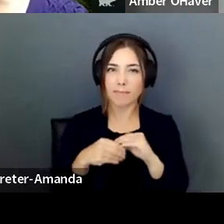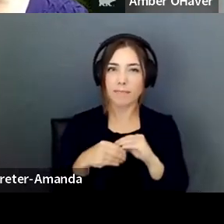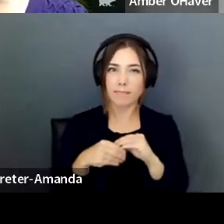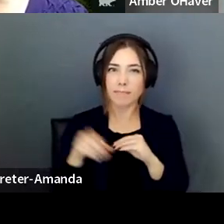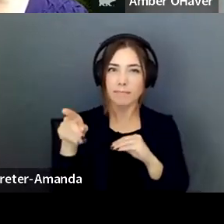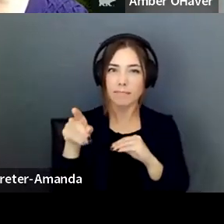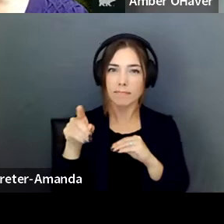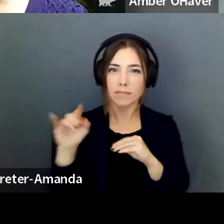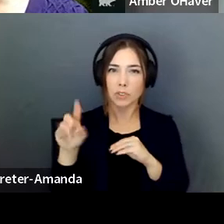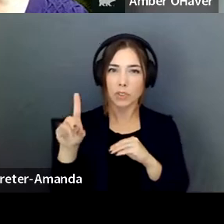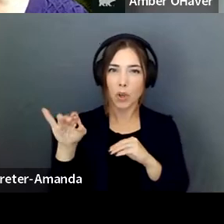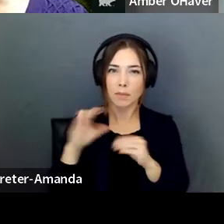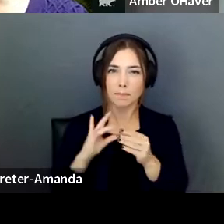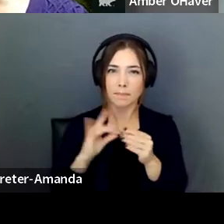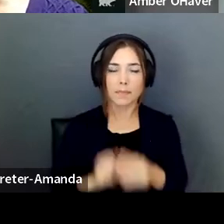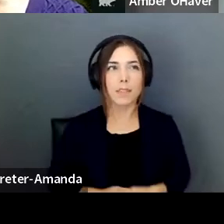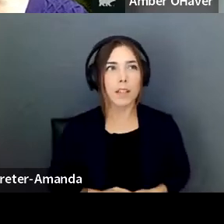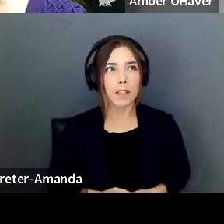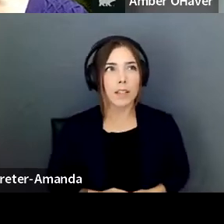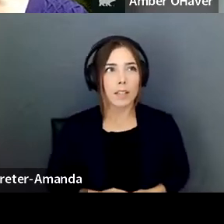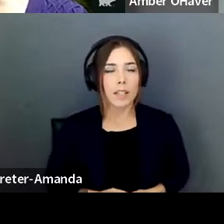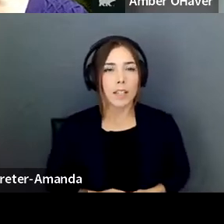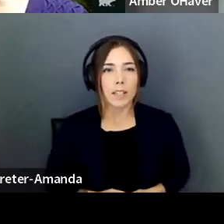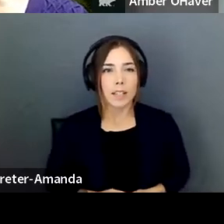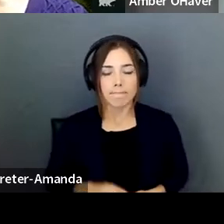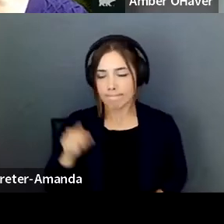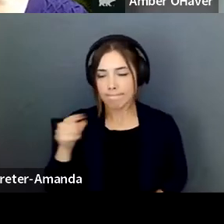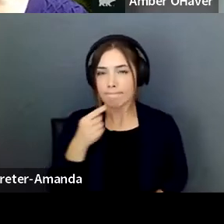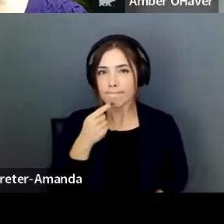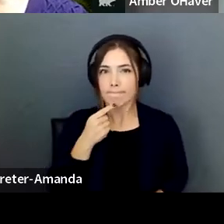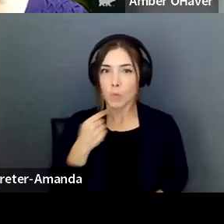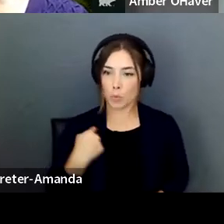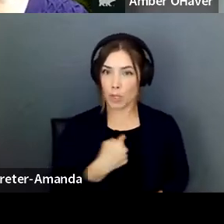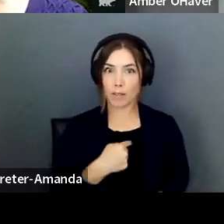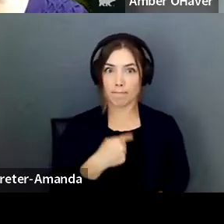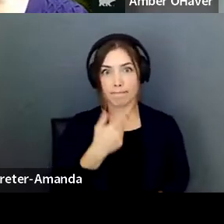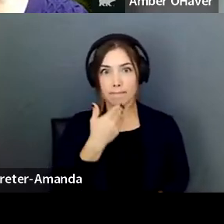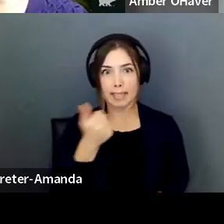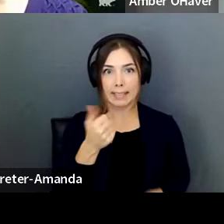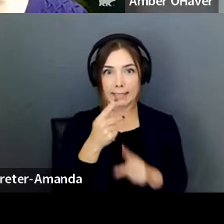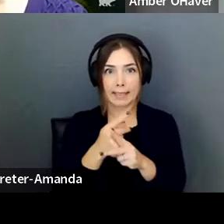Again, she said we are a secret. We tend to be especially in our area.